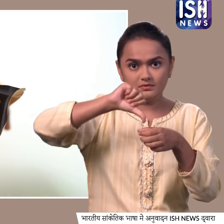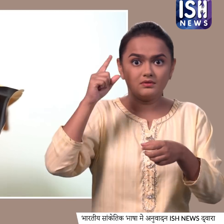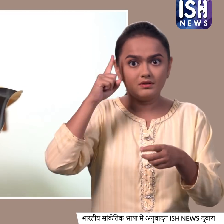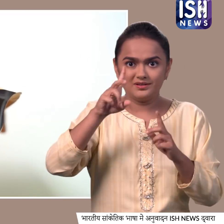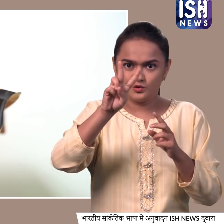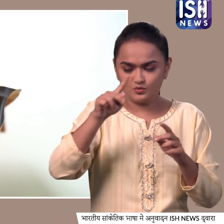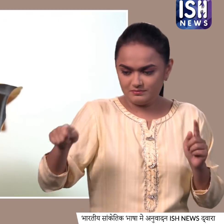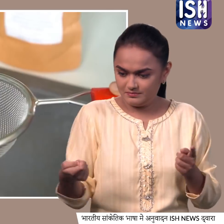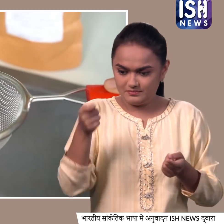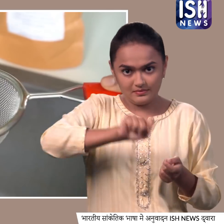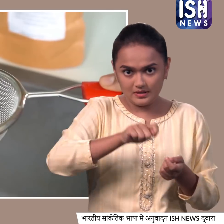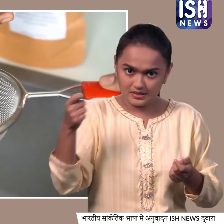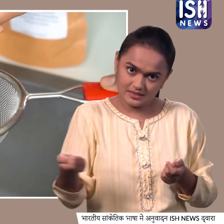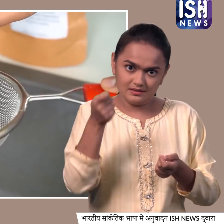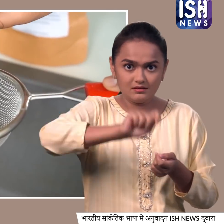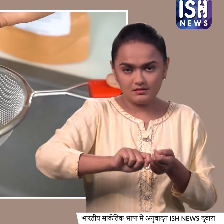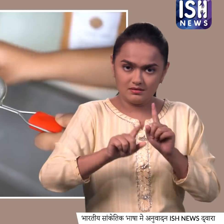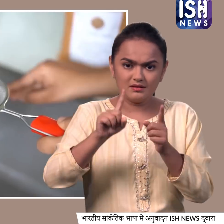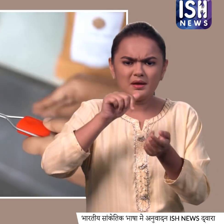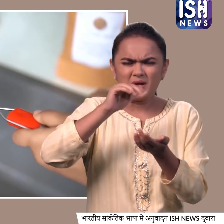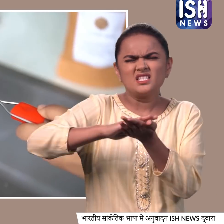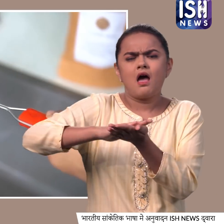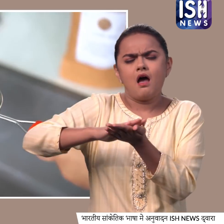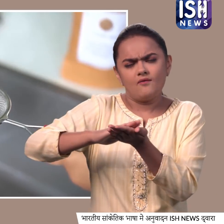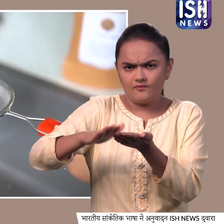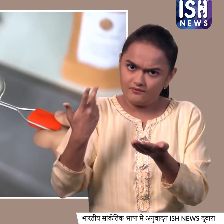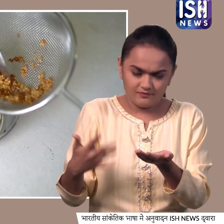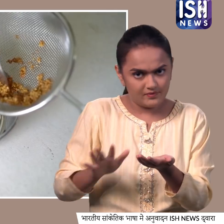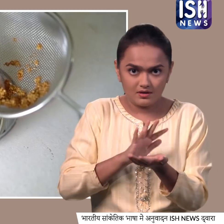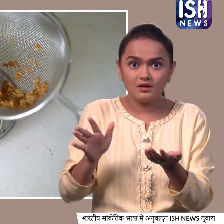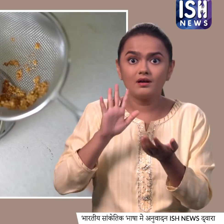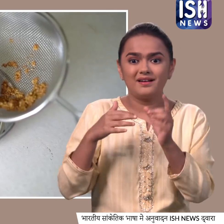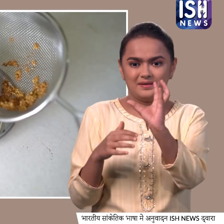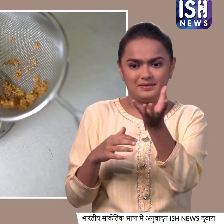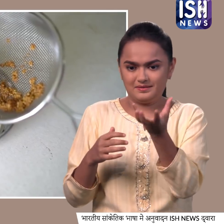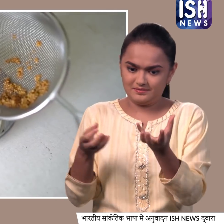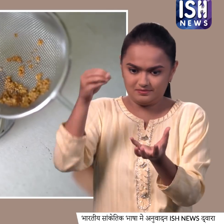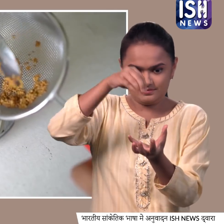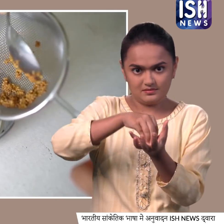Take 2 big spoons of seeds, wash them once and transfer them to a vessel